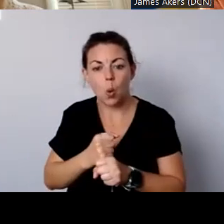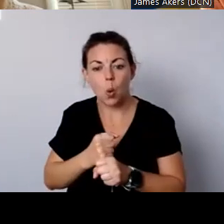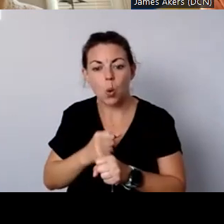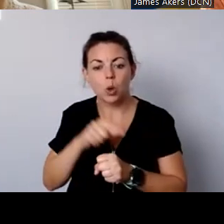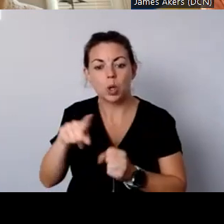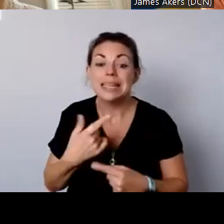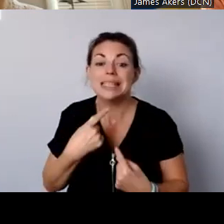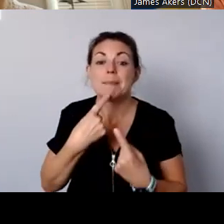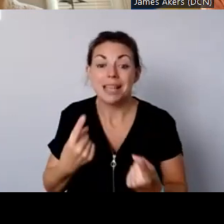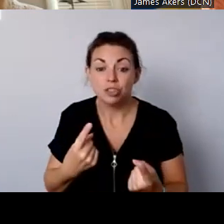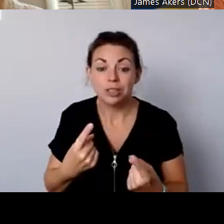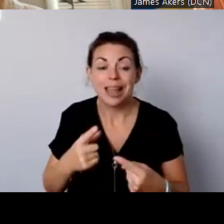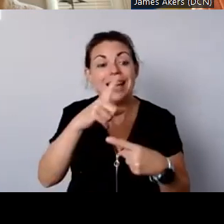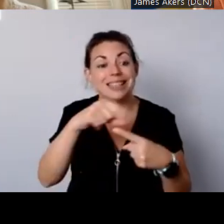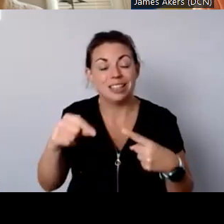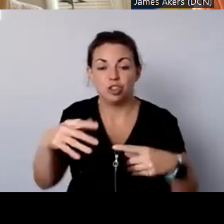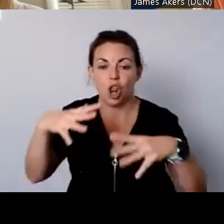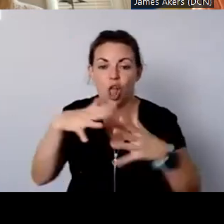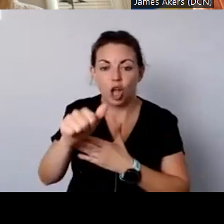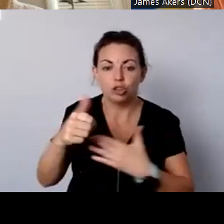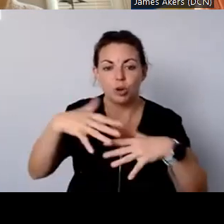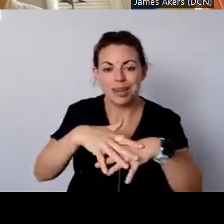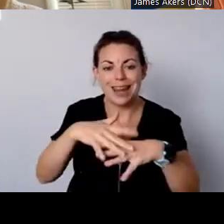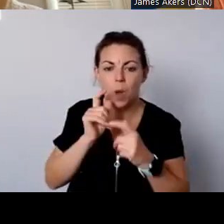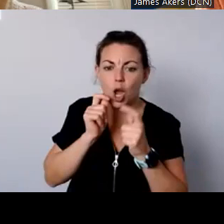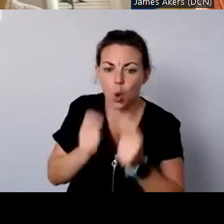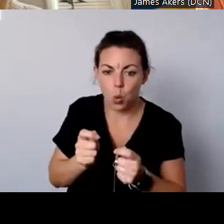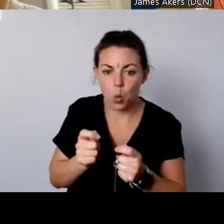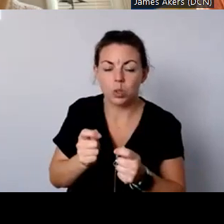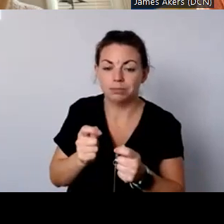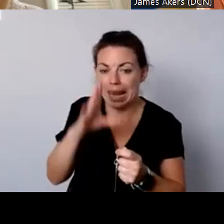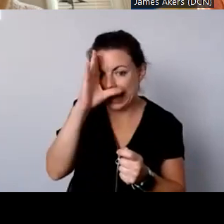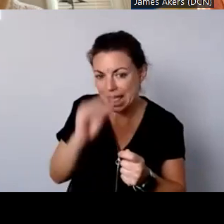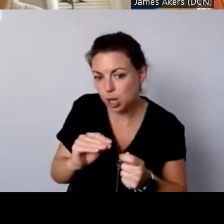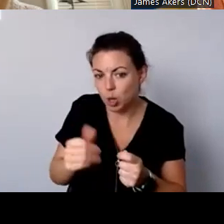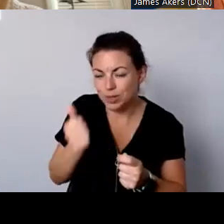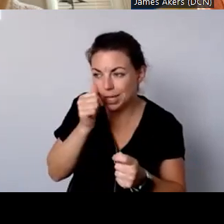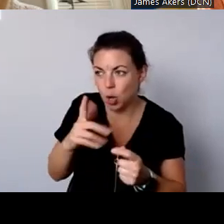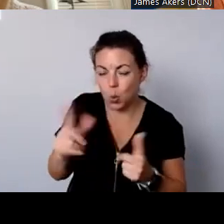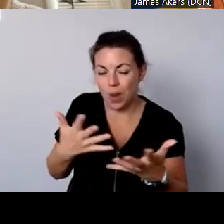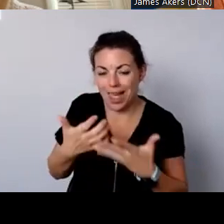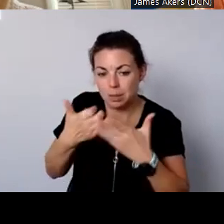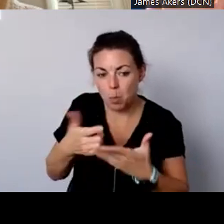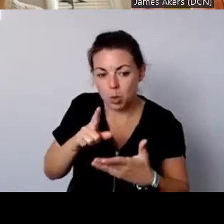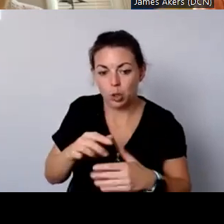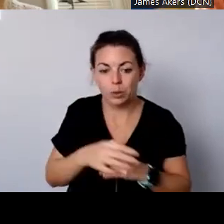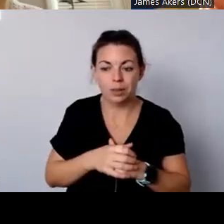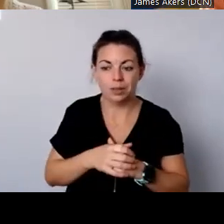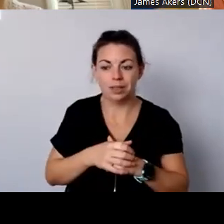We can't wait to hear and read your wonderful applications. We're really excited about it. This is like Christmas for us already.